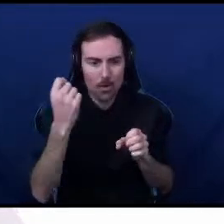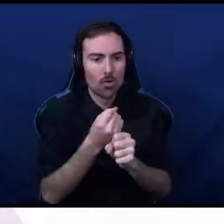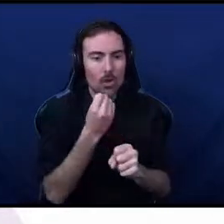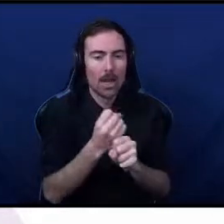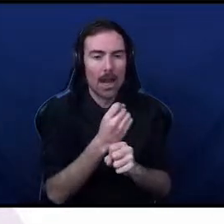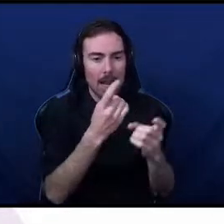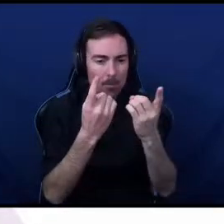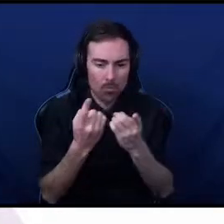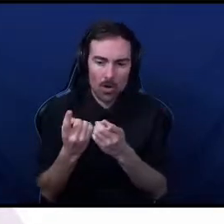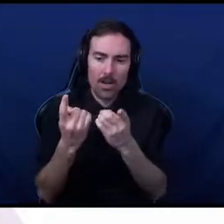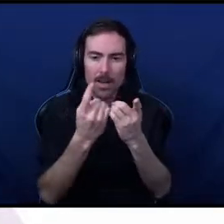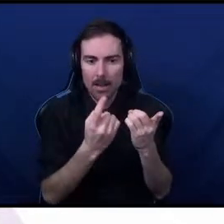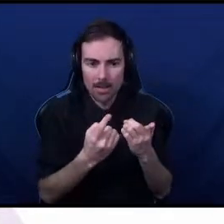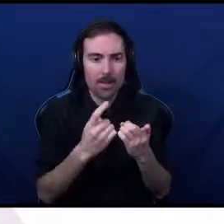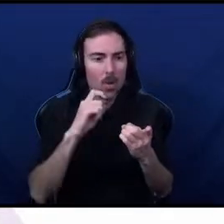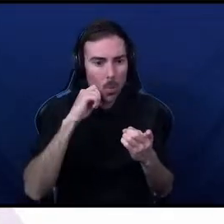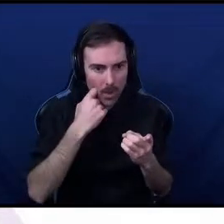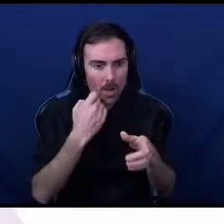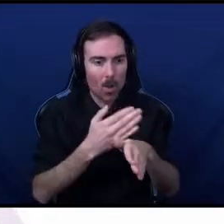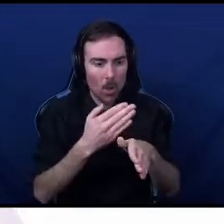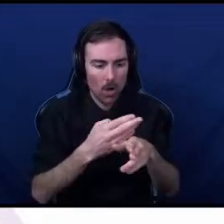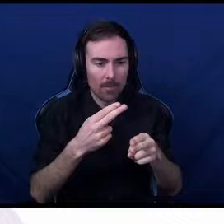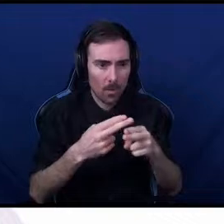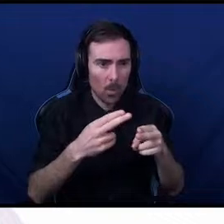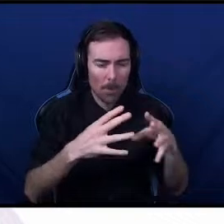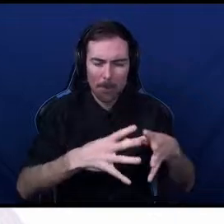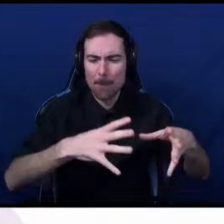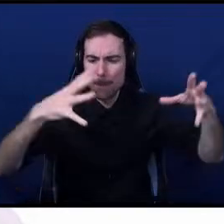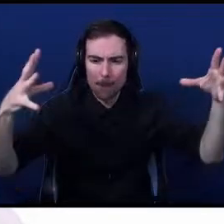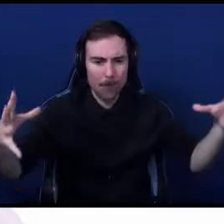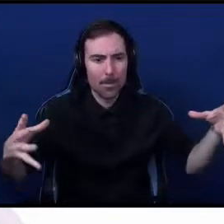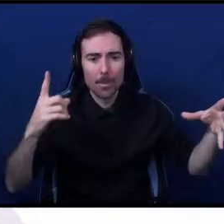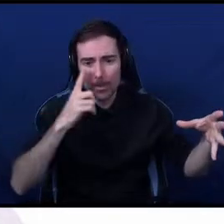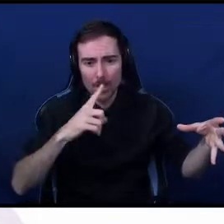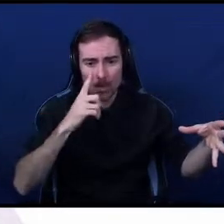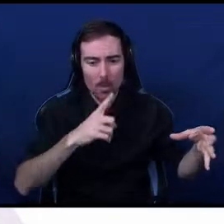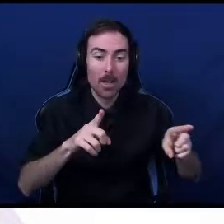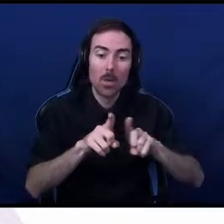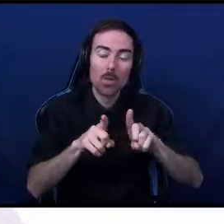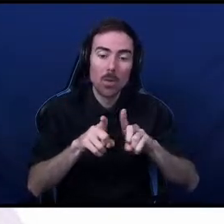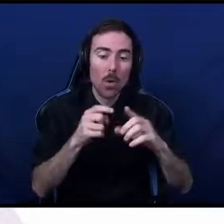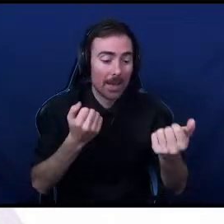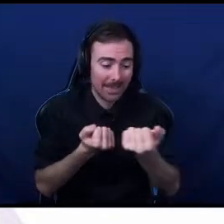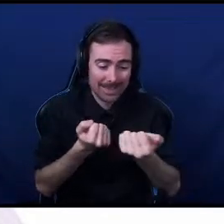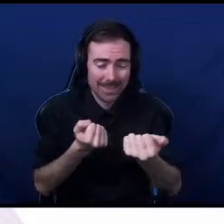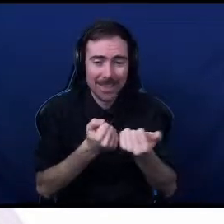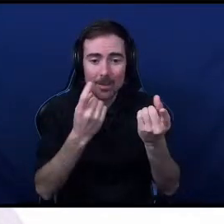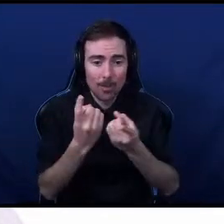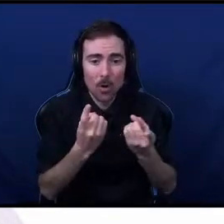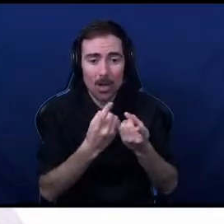people. And also that we need assistive products that are designed specifically to meet certain needs that that perhaps